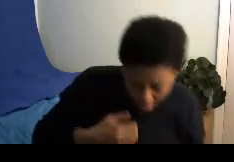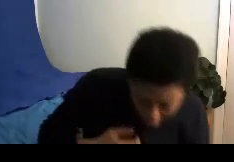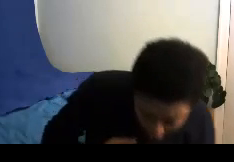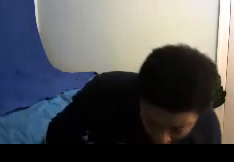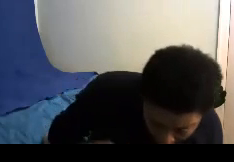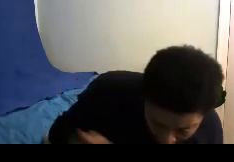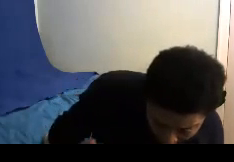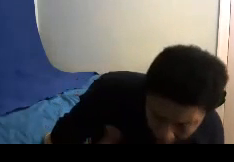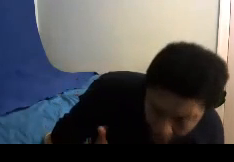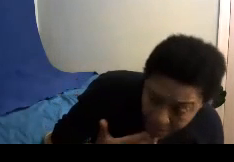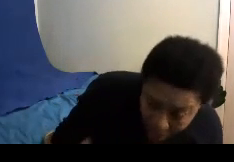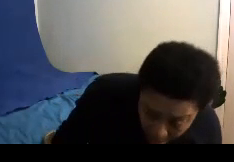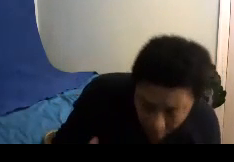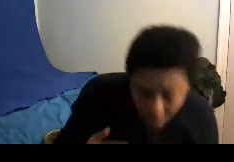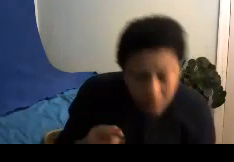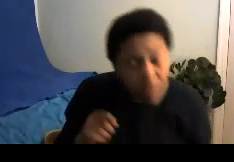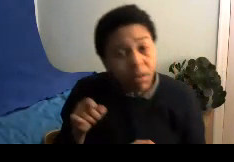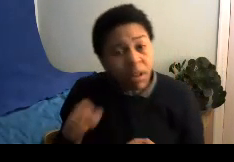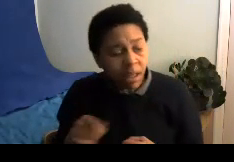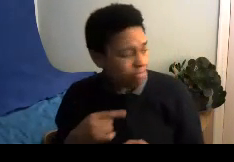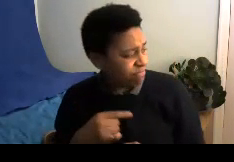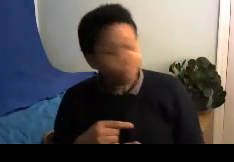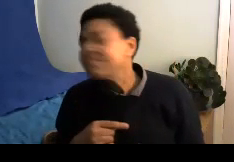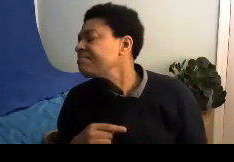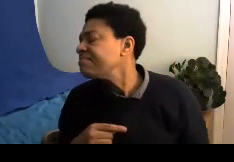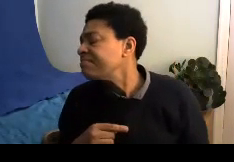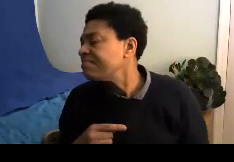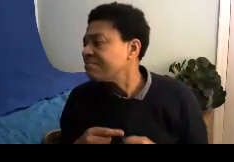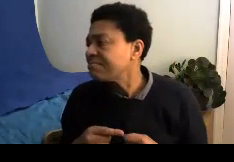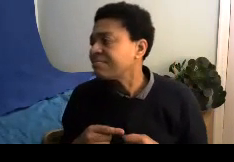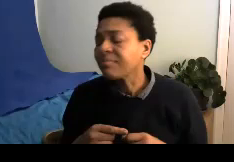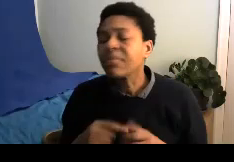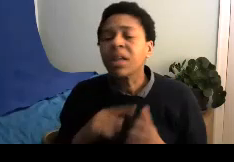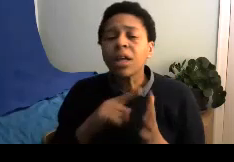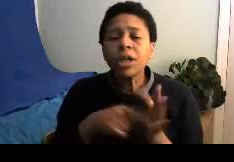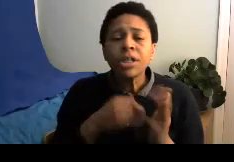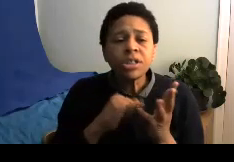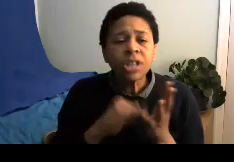turned his head away. Jesse got out of the car and stood